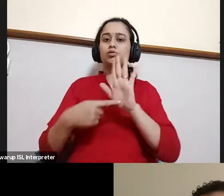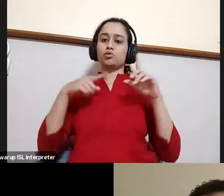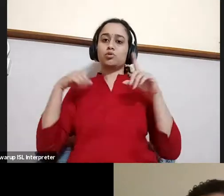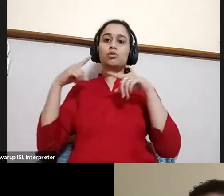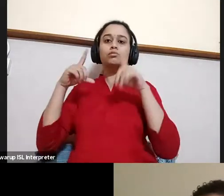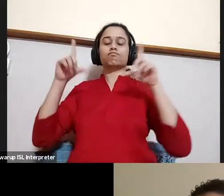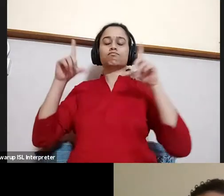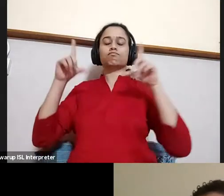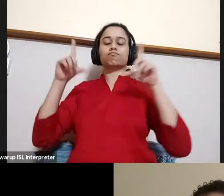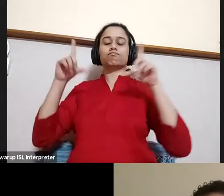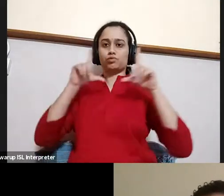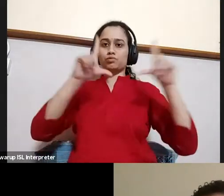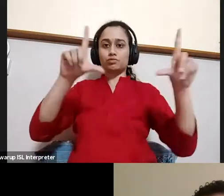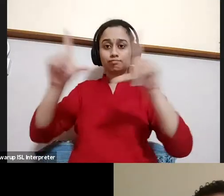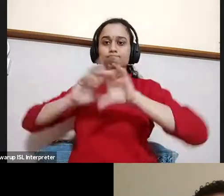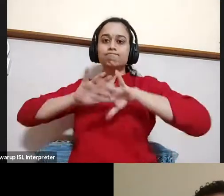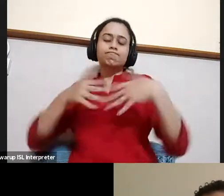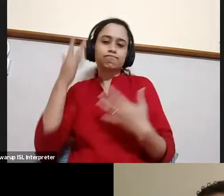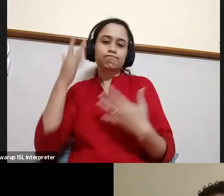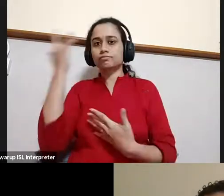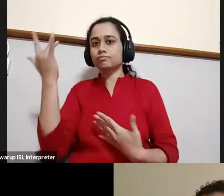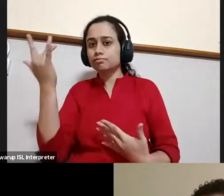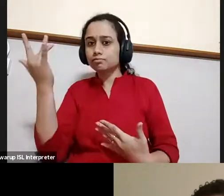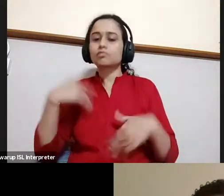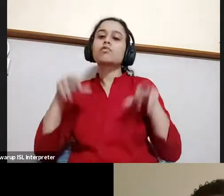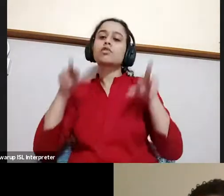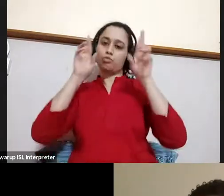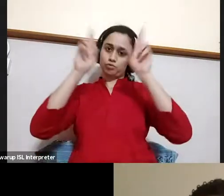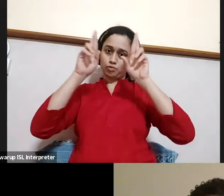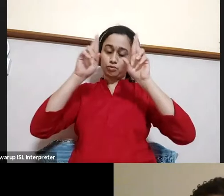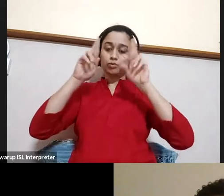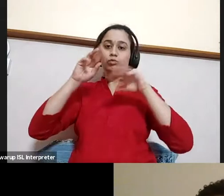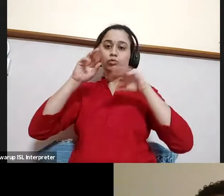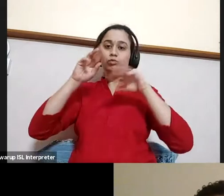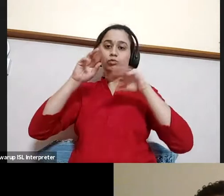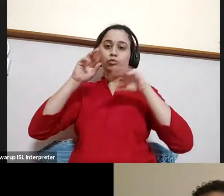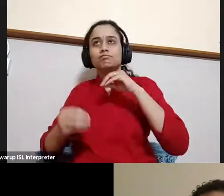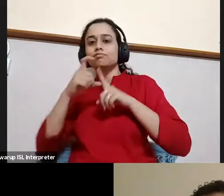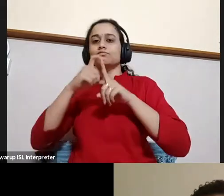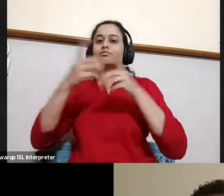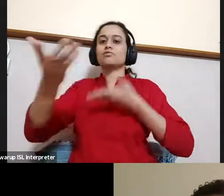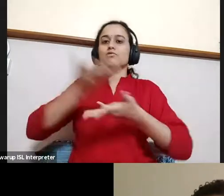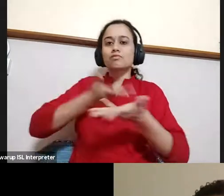might hopefully start a greater conversation about the history of indian photography that's